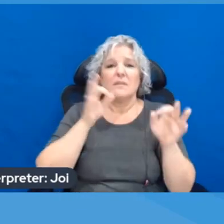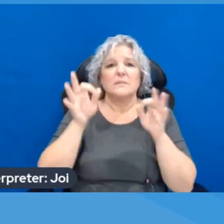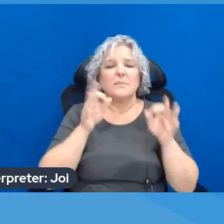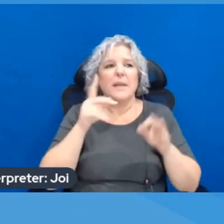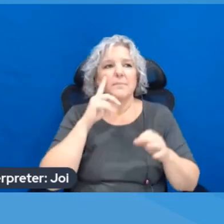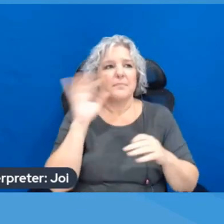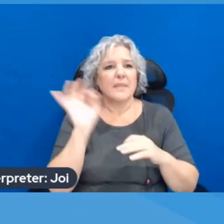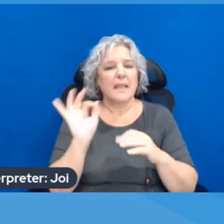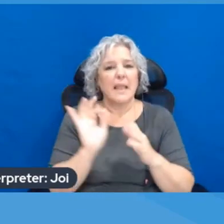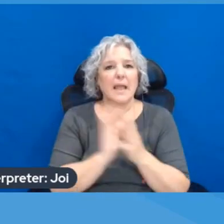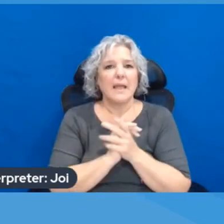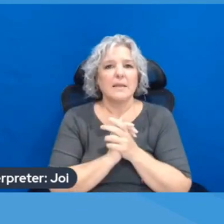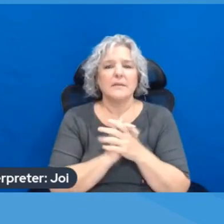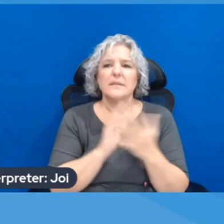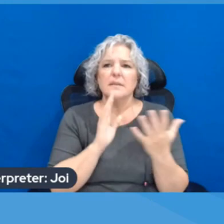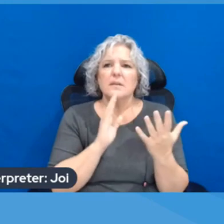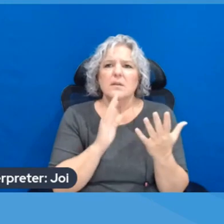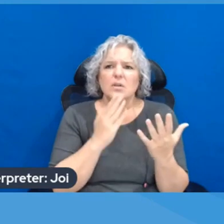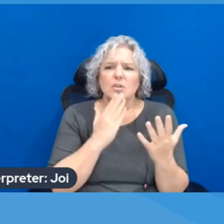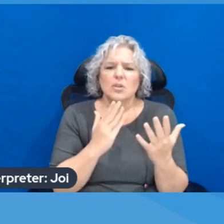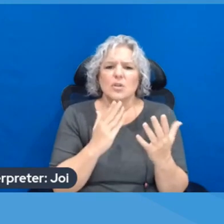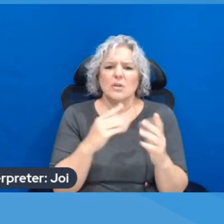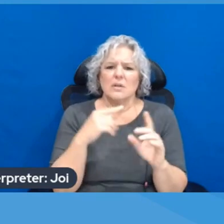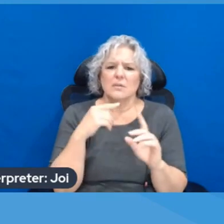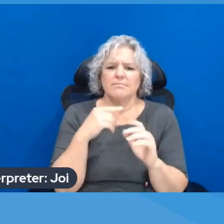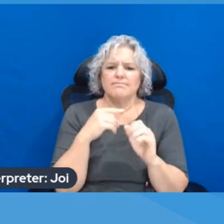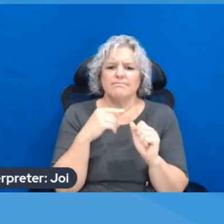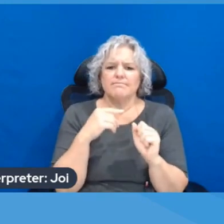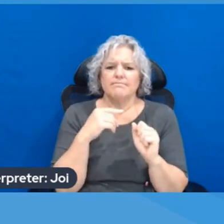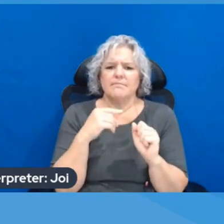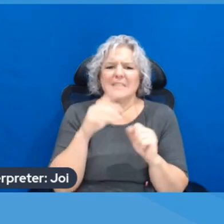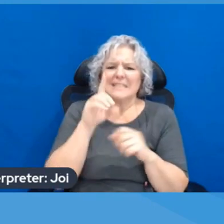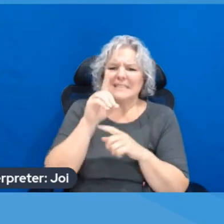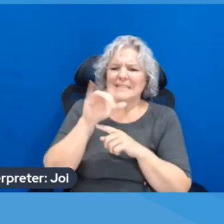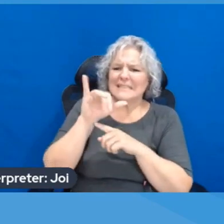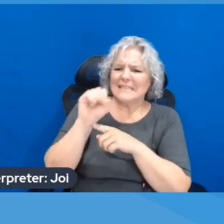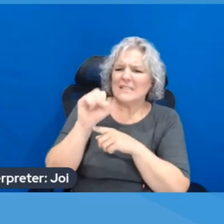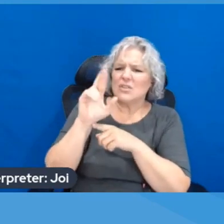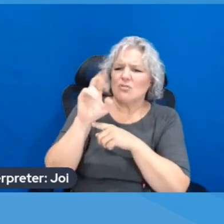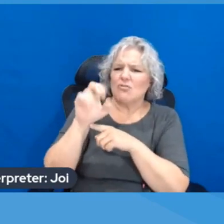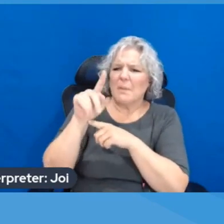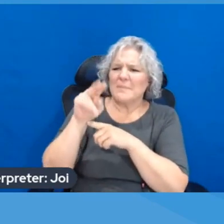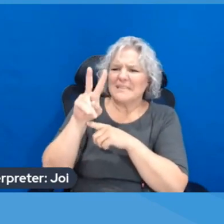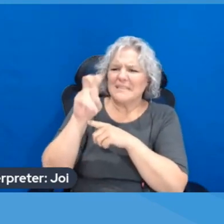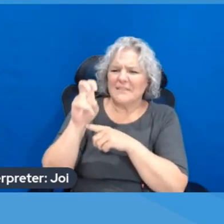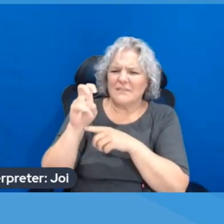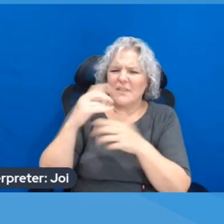a positive force and defined disruptive innovation as the process by which